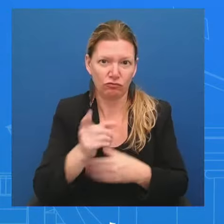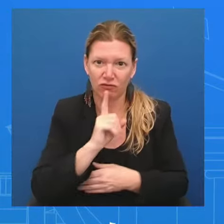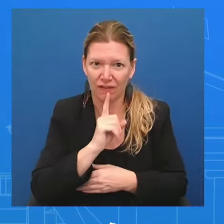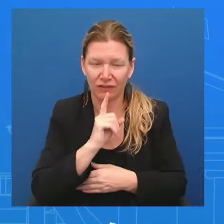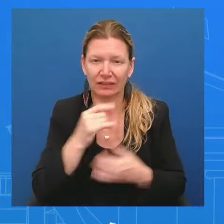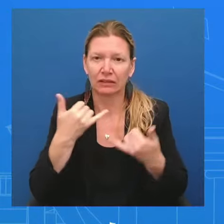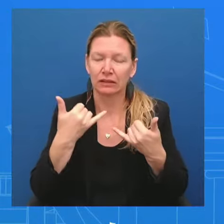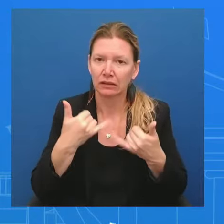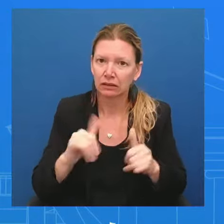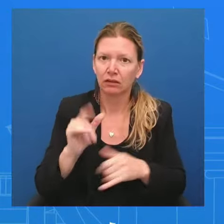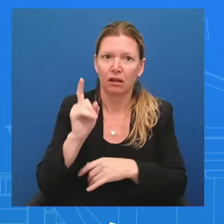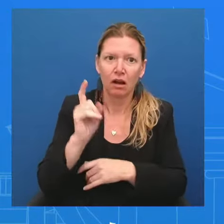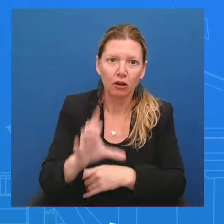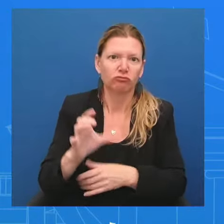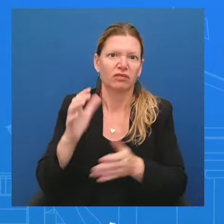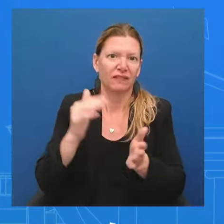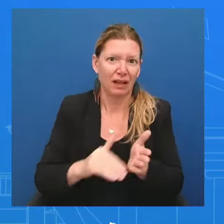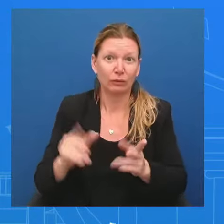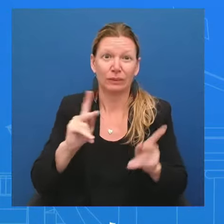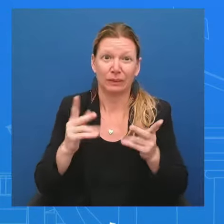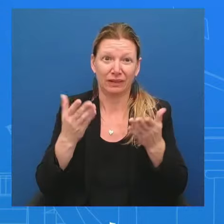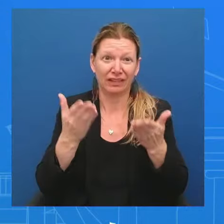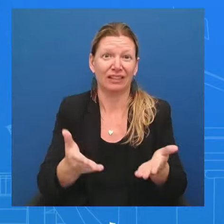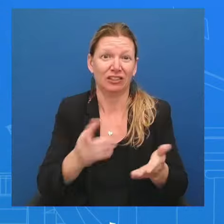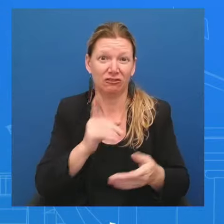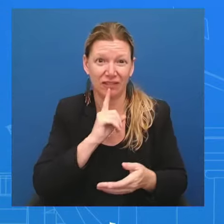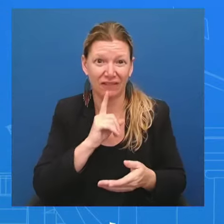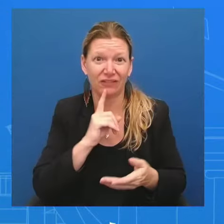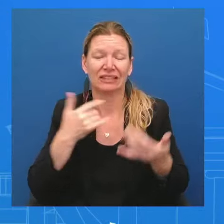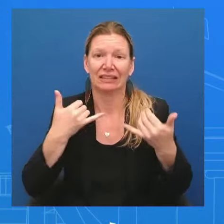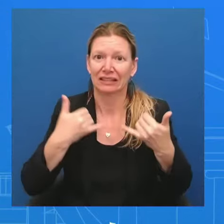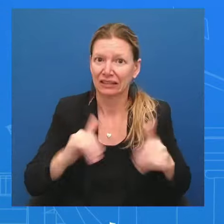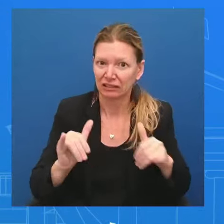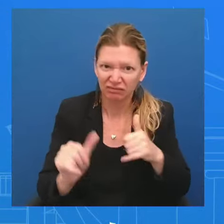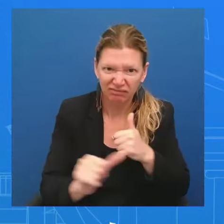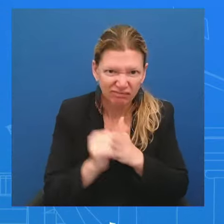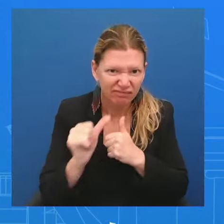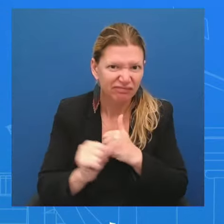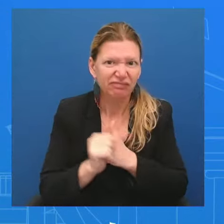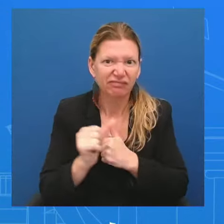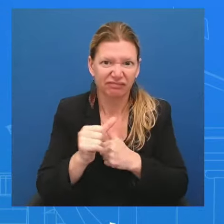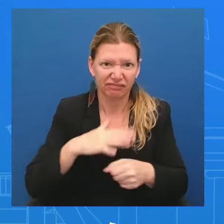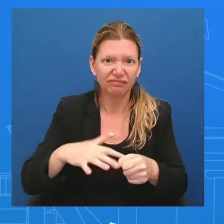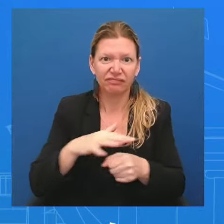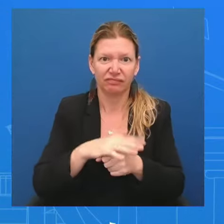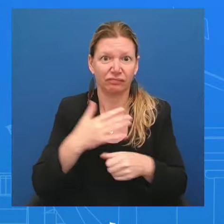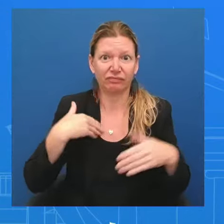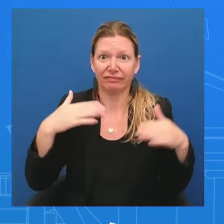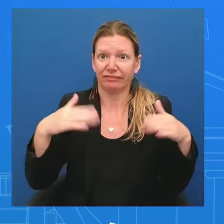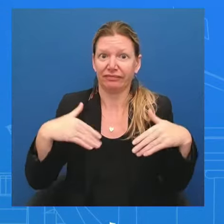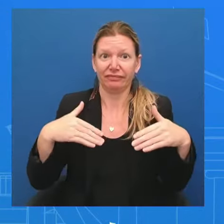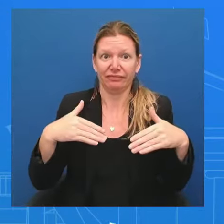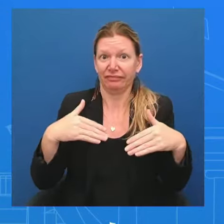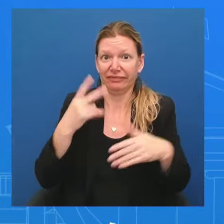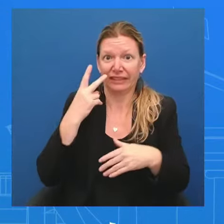and we still have not seen a plan to take care of their safety and security, which is why nothing's changed about our view,